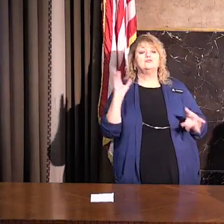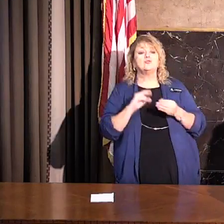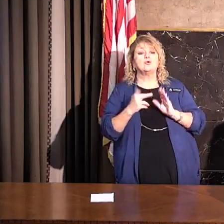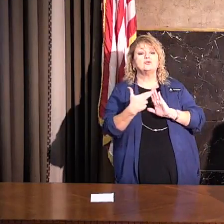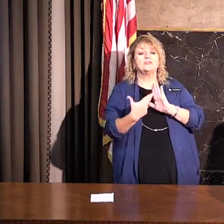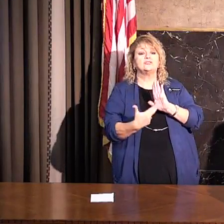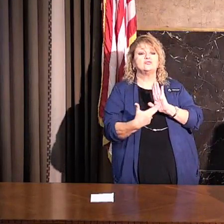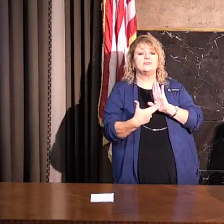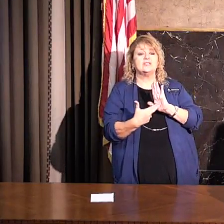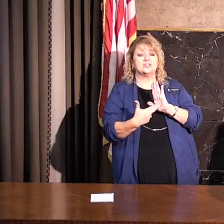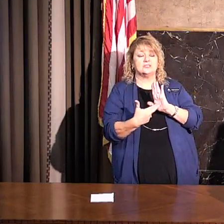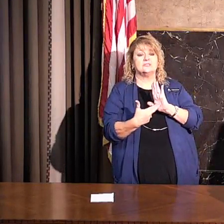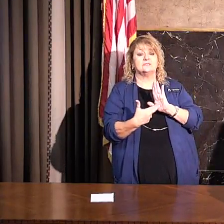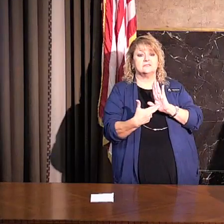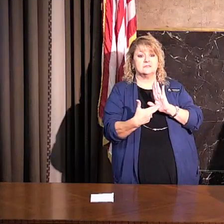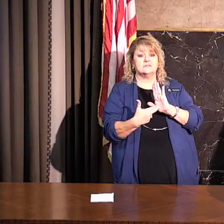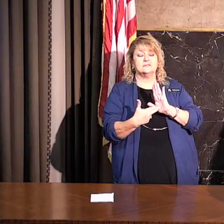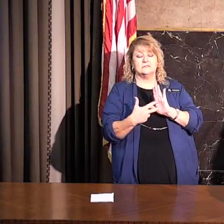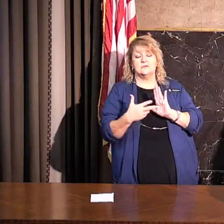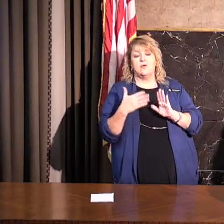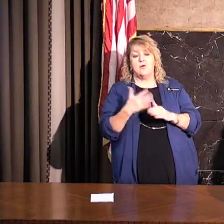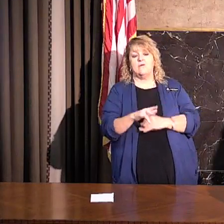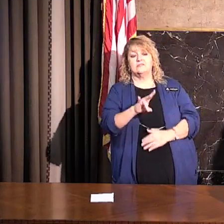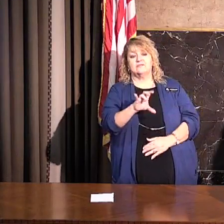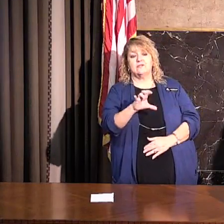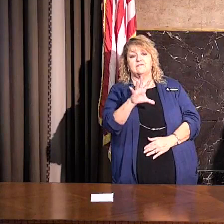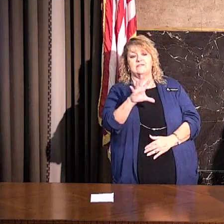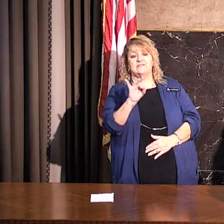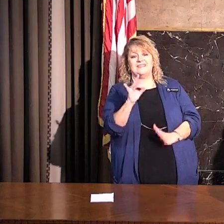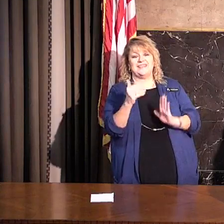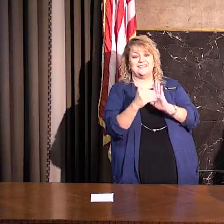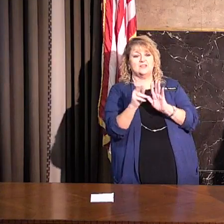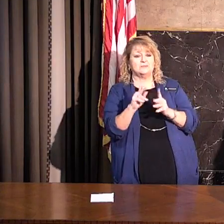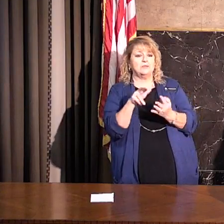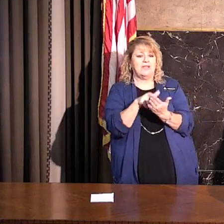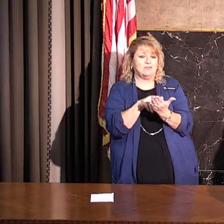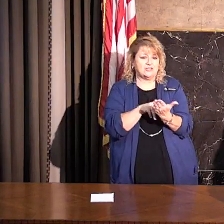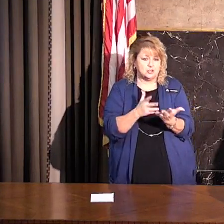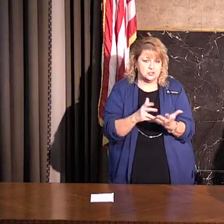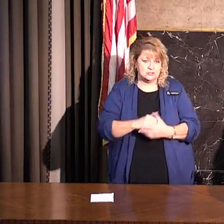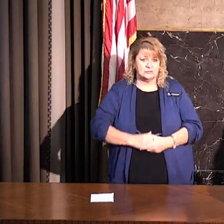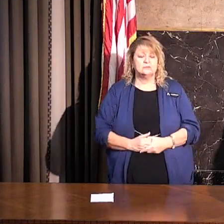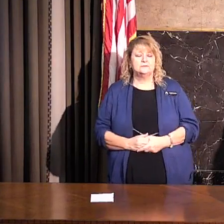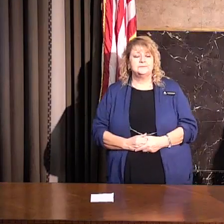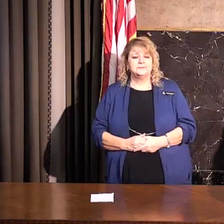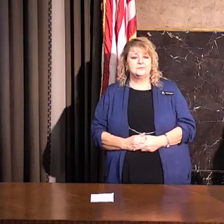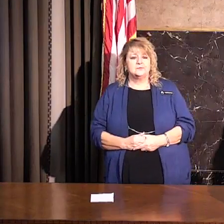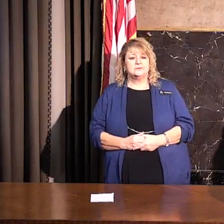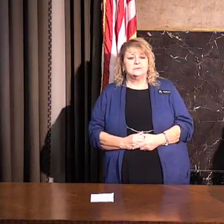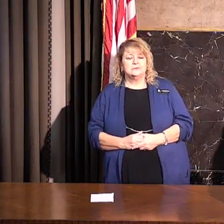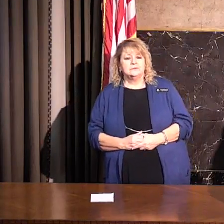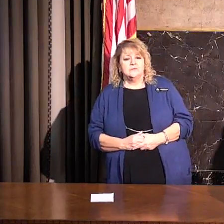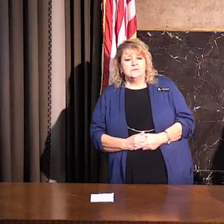registrations to date are more